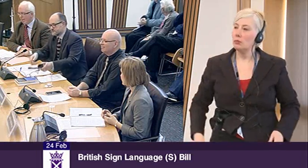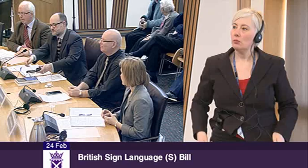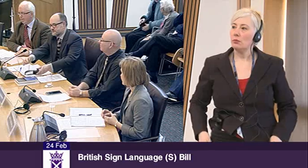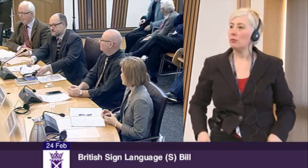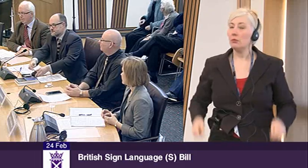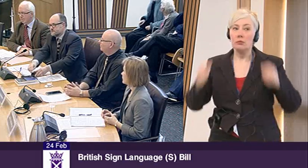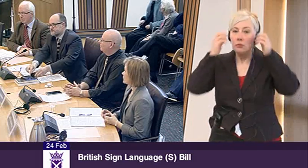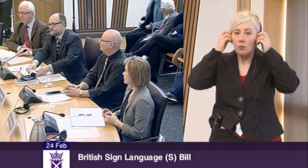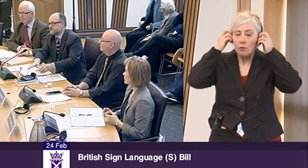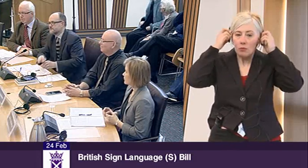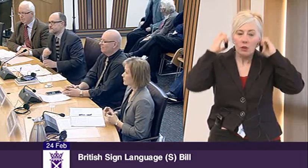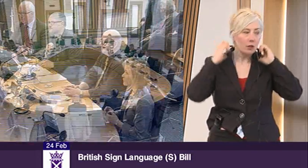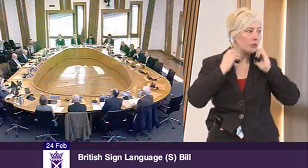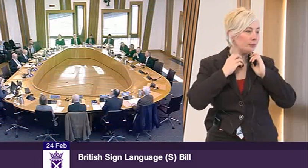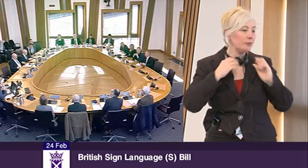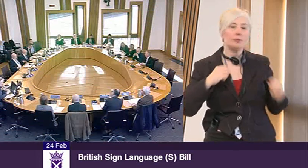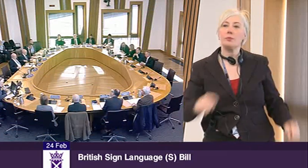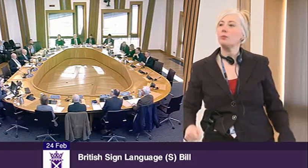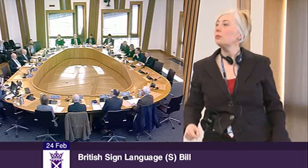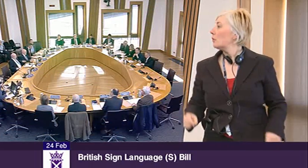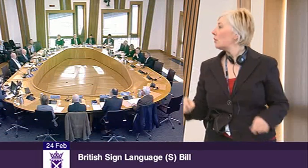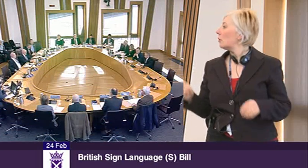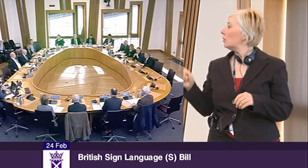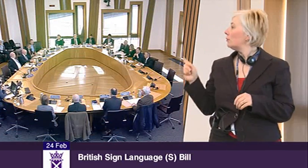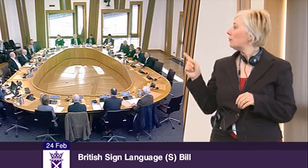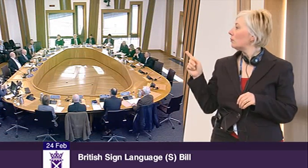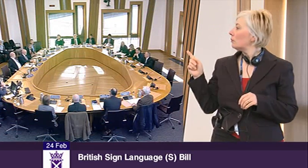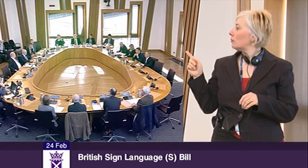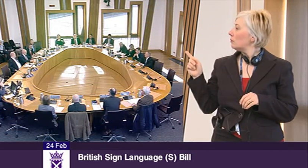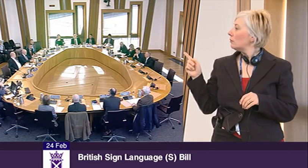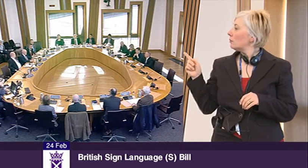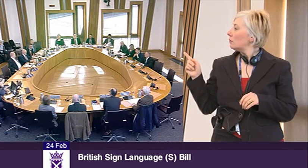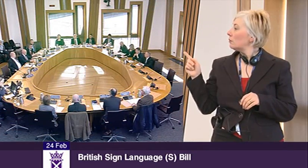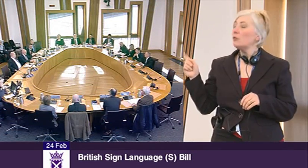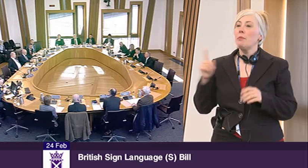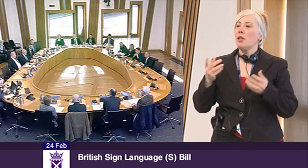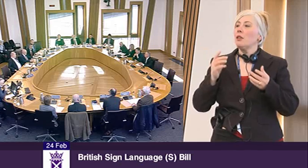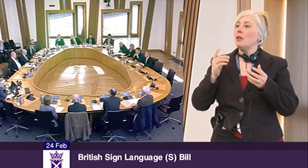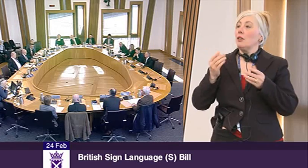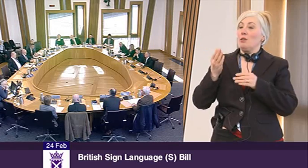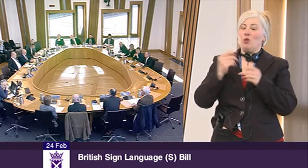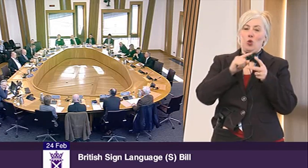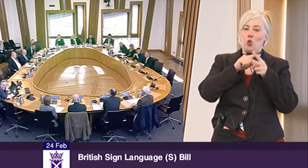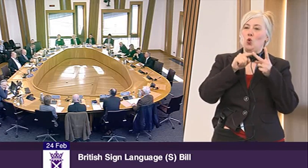Liam McArthur: The witnesses will have heard the questions to the previous panels, so my